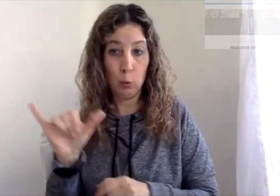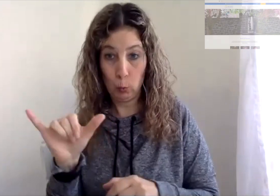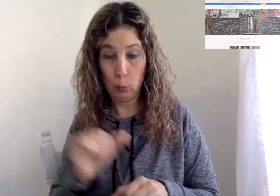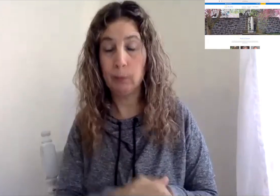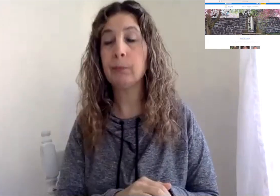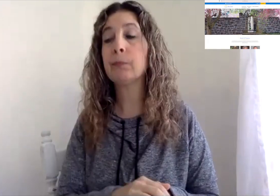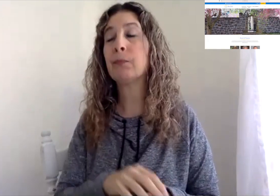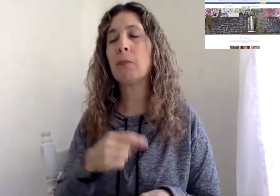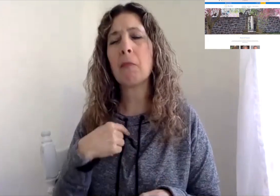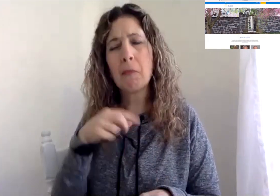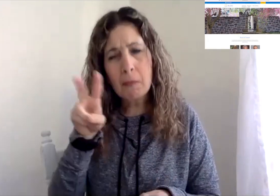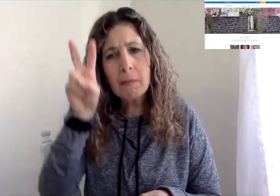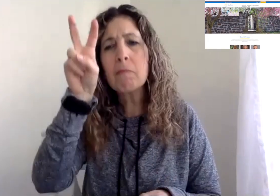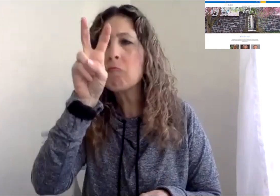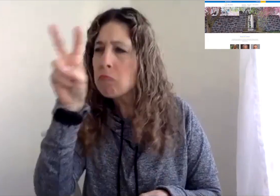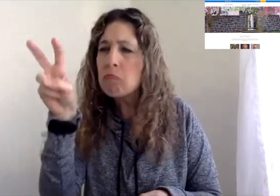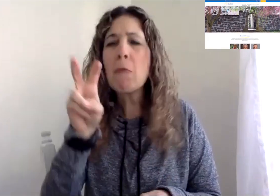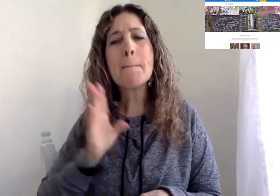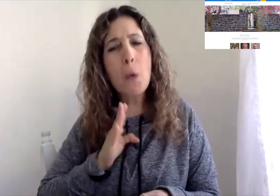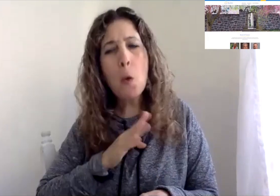You can see that there's a lot of donors there and